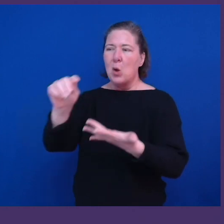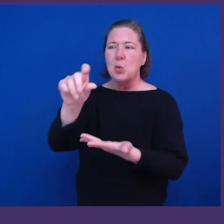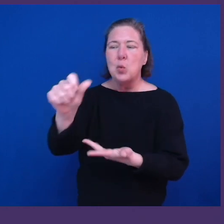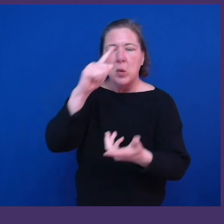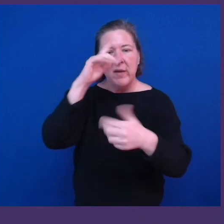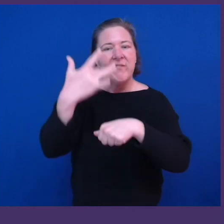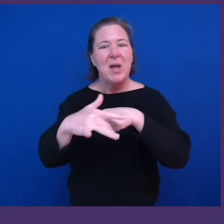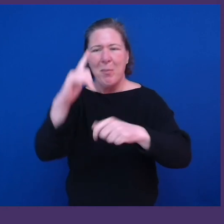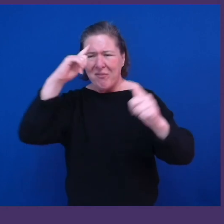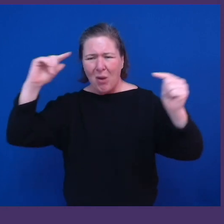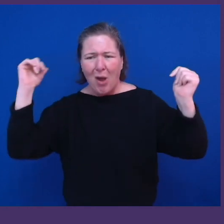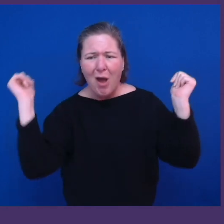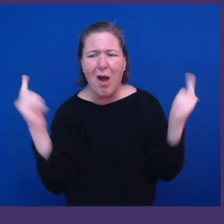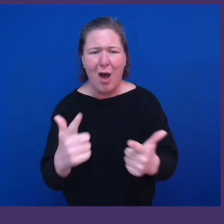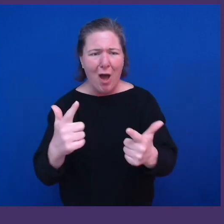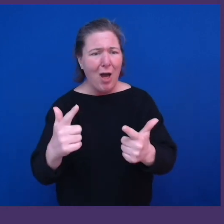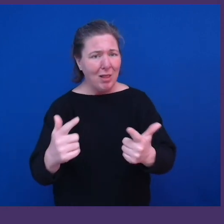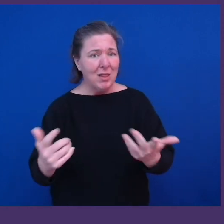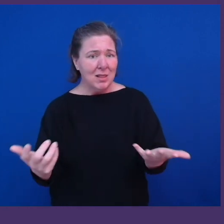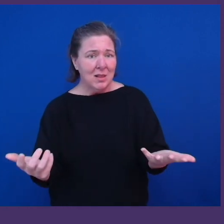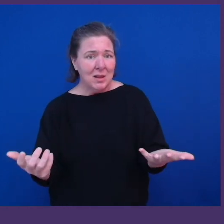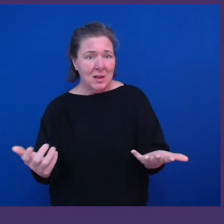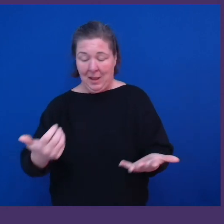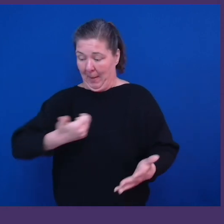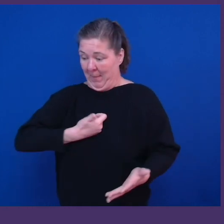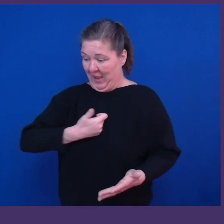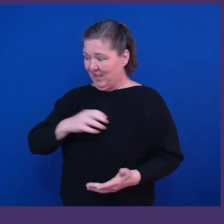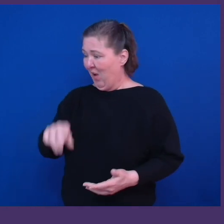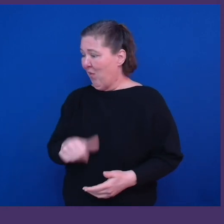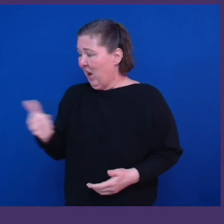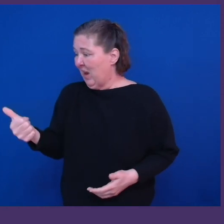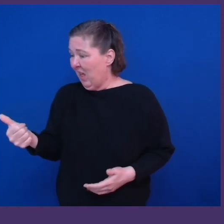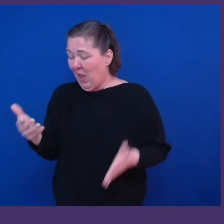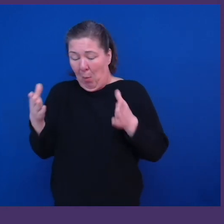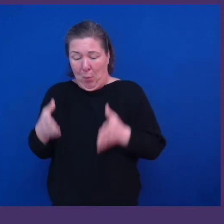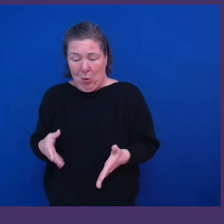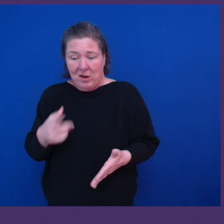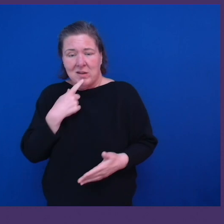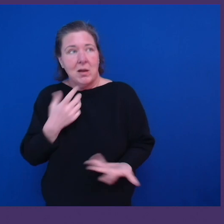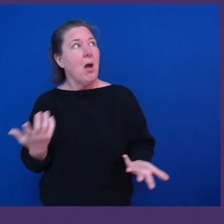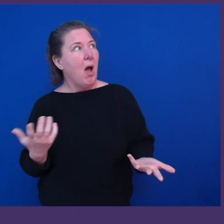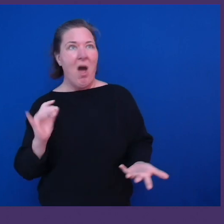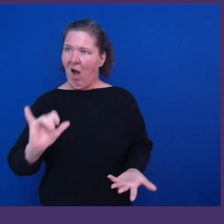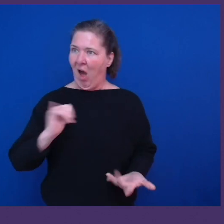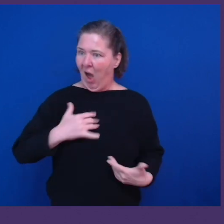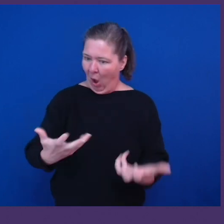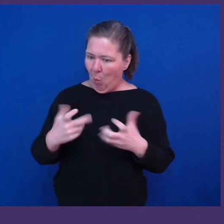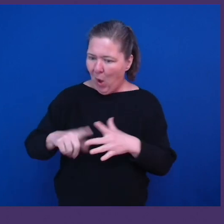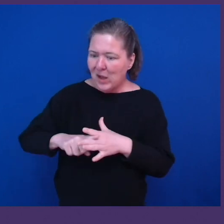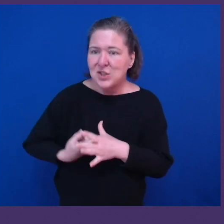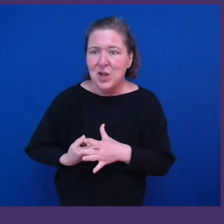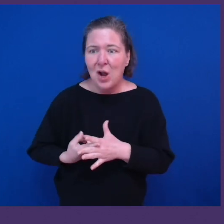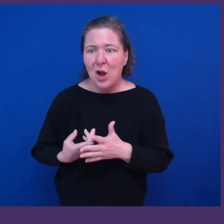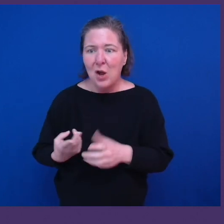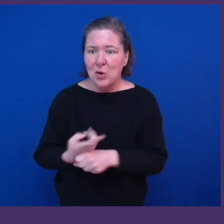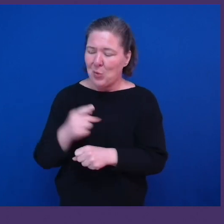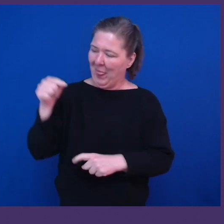And then, myself or another person could say, "I want to start using this tool within Teams